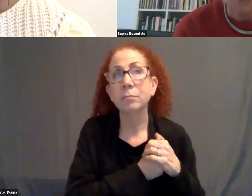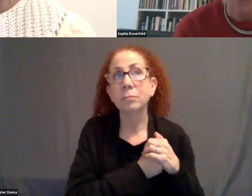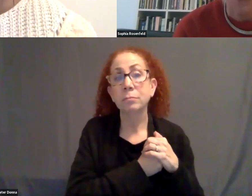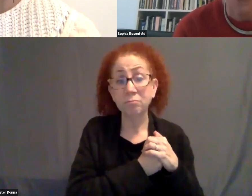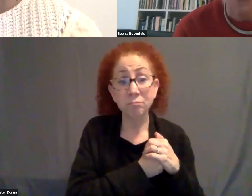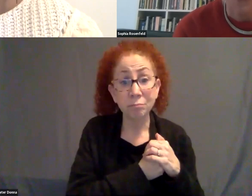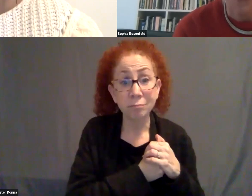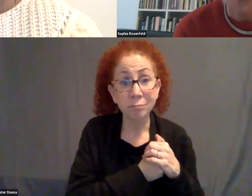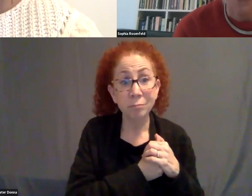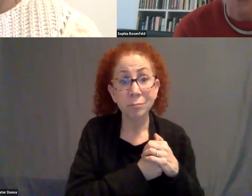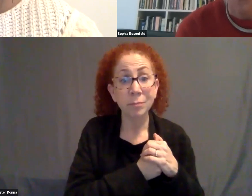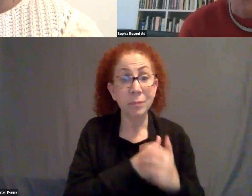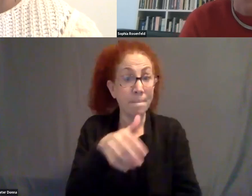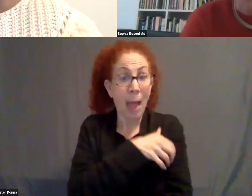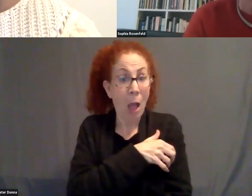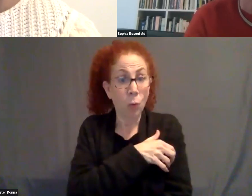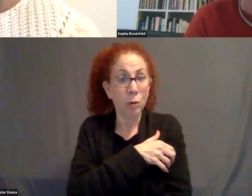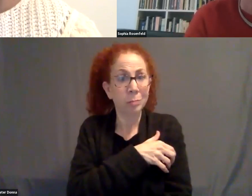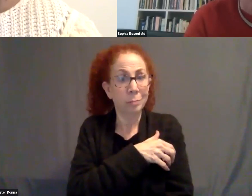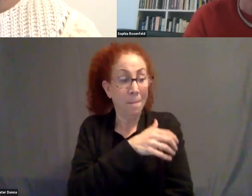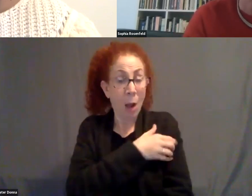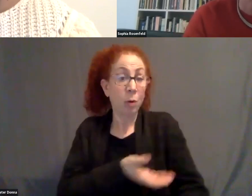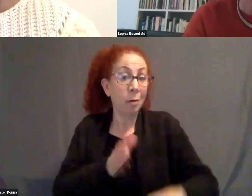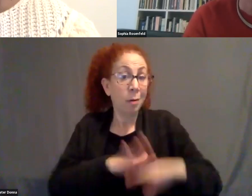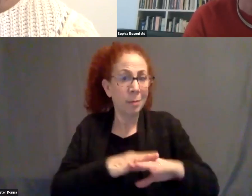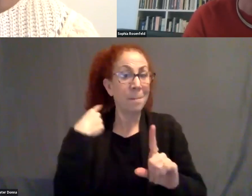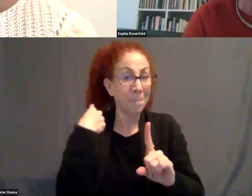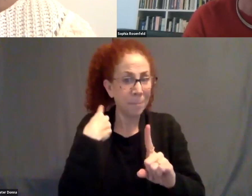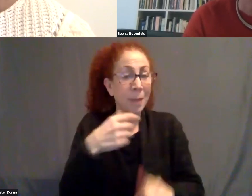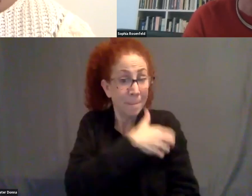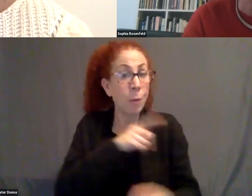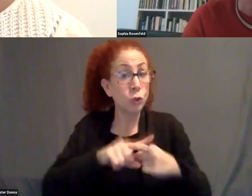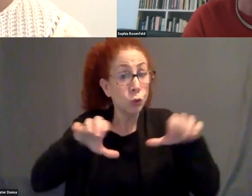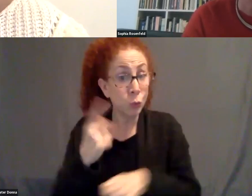Not just power, but also power to do, but also responsibility for doing.